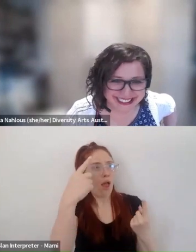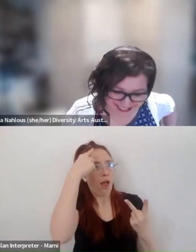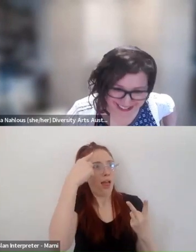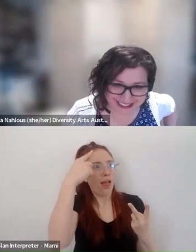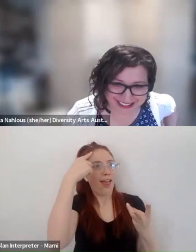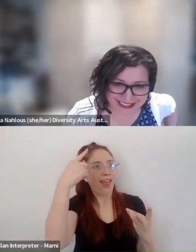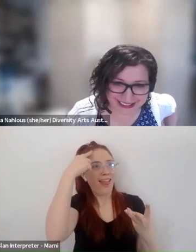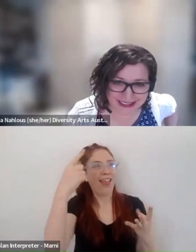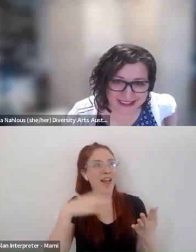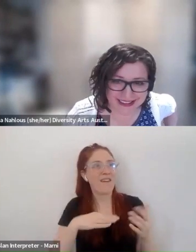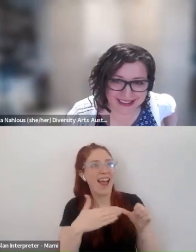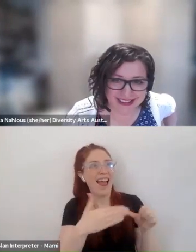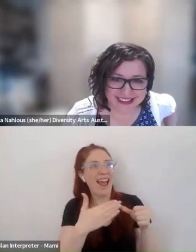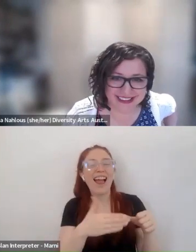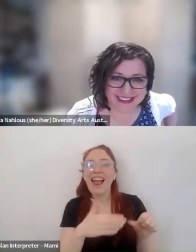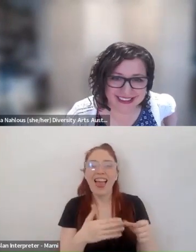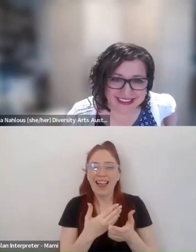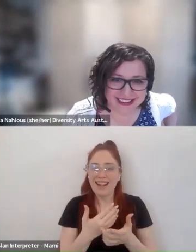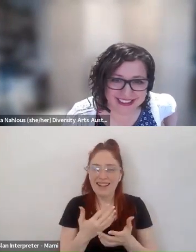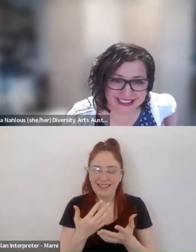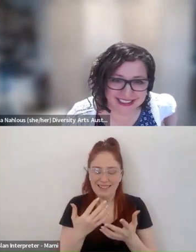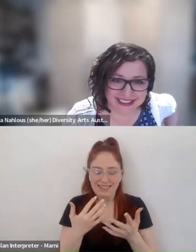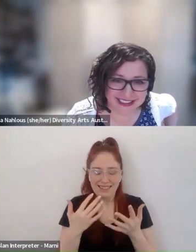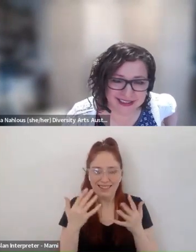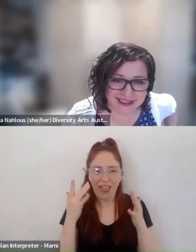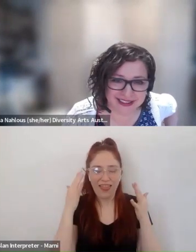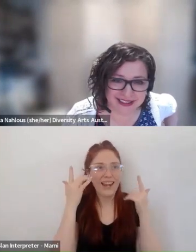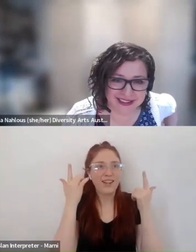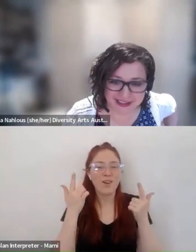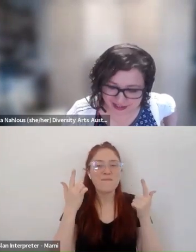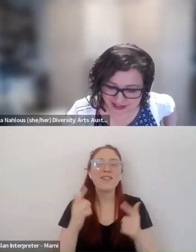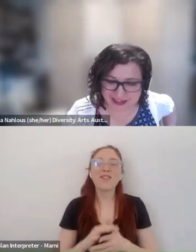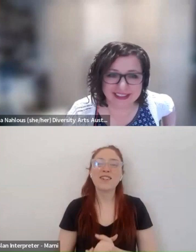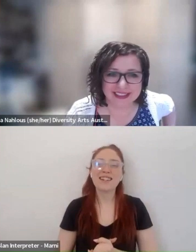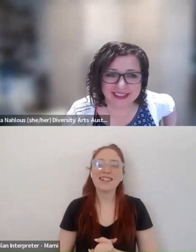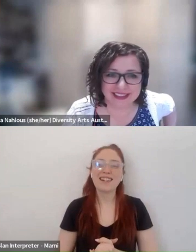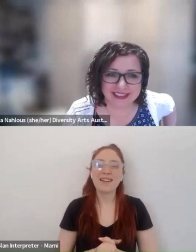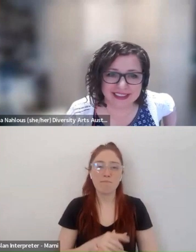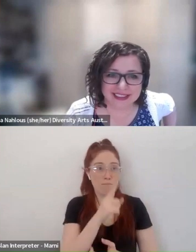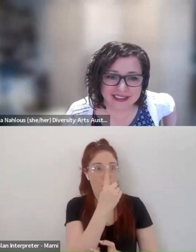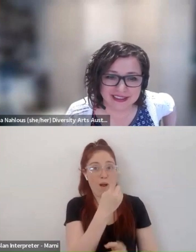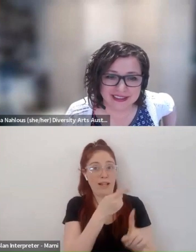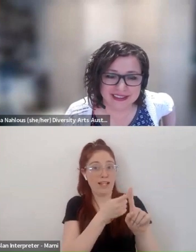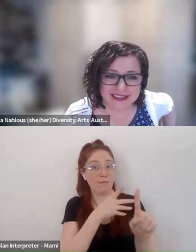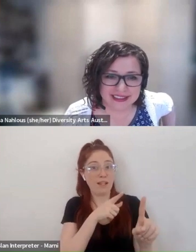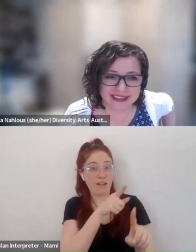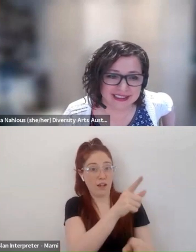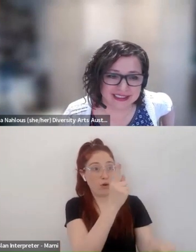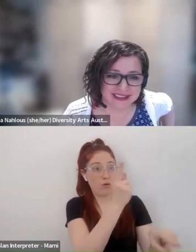And one of like, one of the things that just really struck me then actually was that,